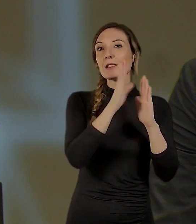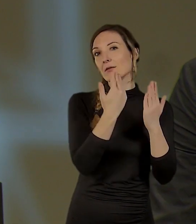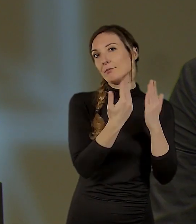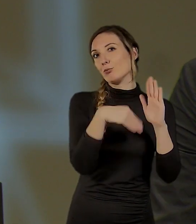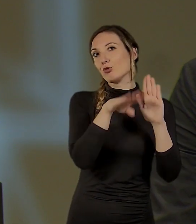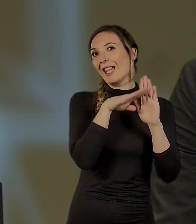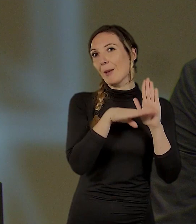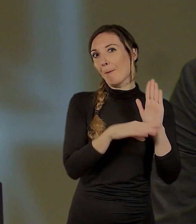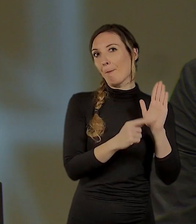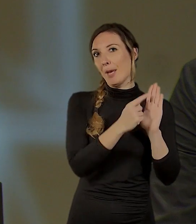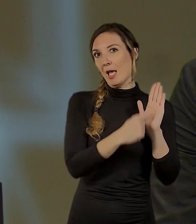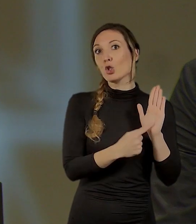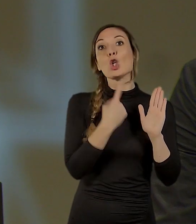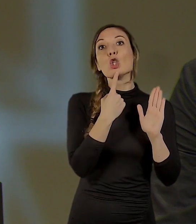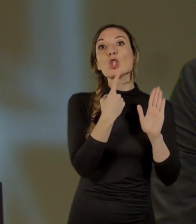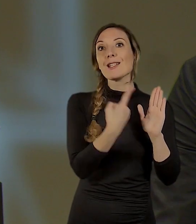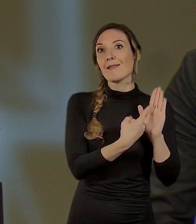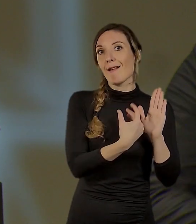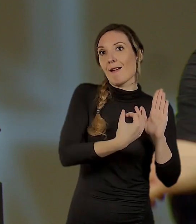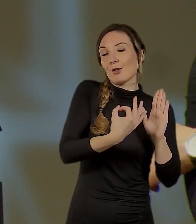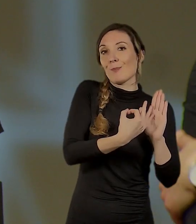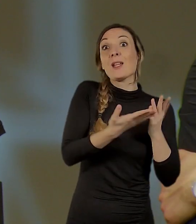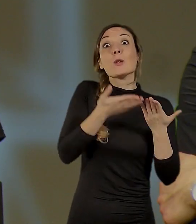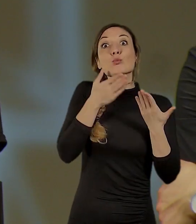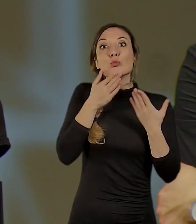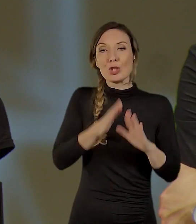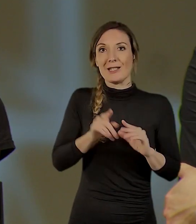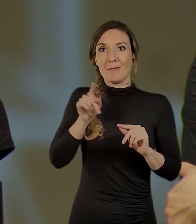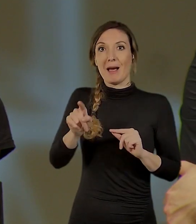so its task is